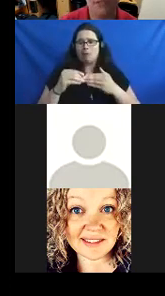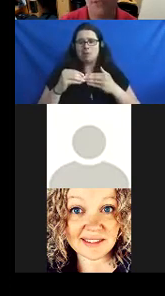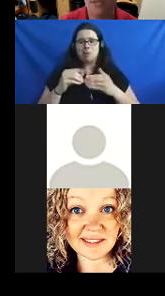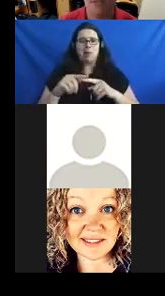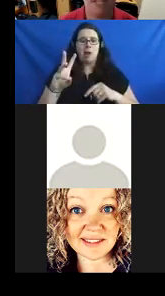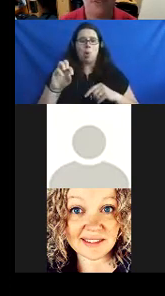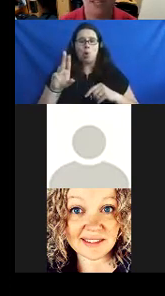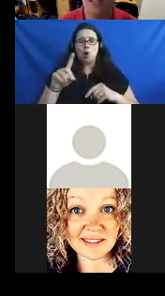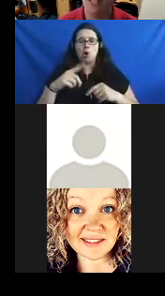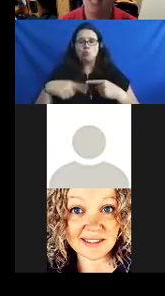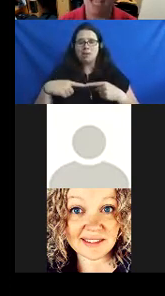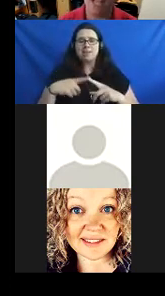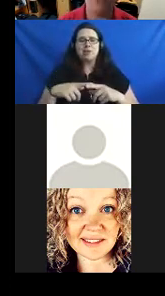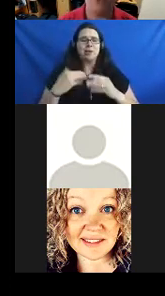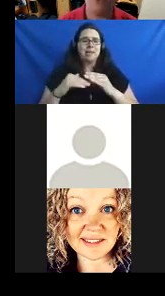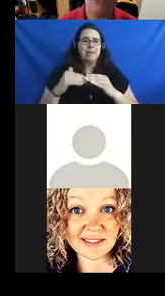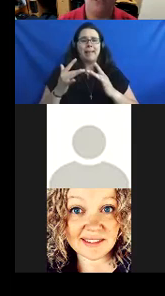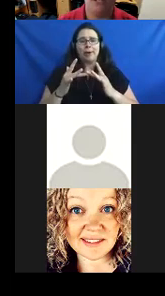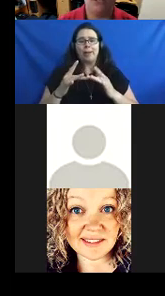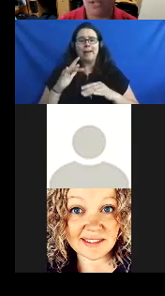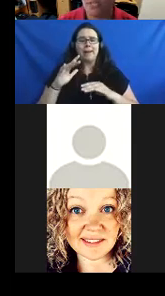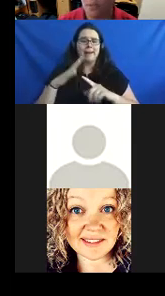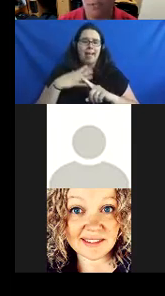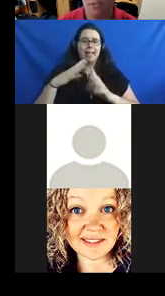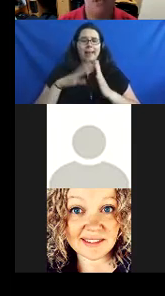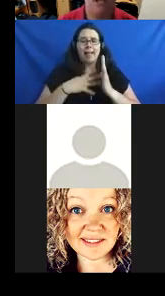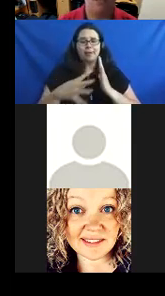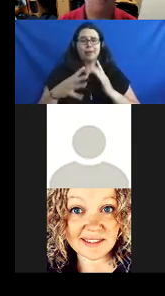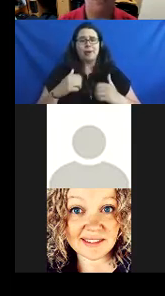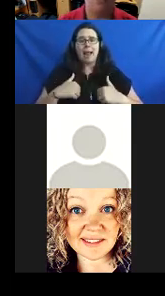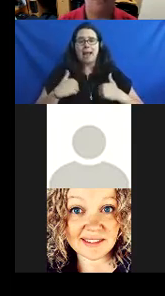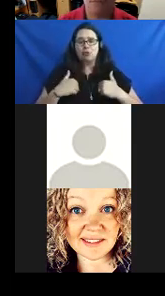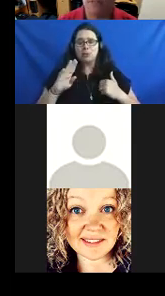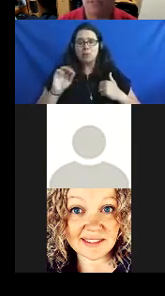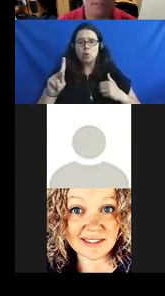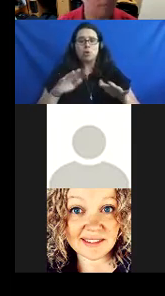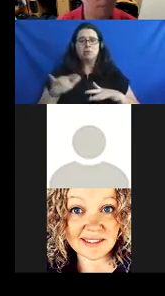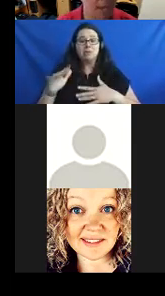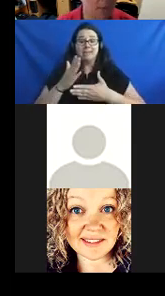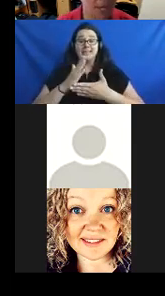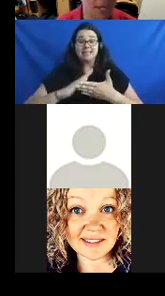EMAIL, CALENDAR, ADDRESS BOOK, AND SOME MAY OR MAY NOT HAVE